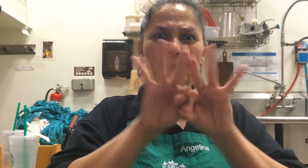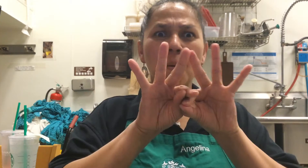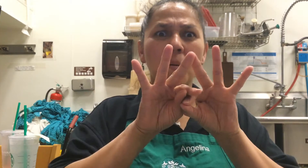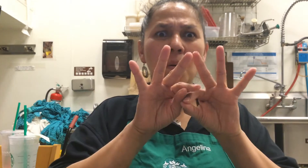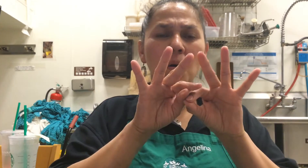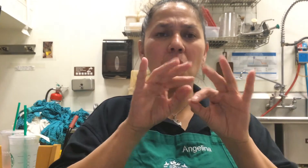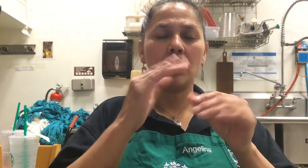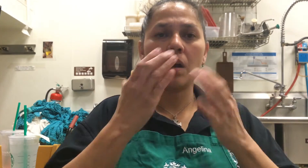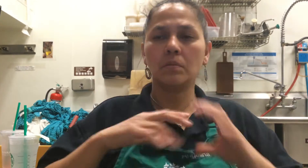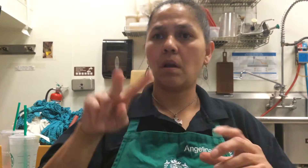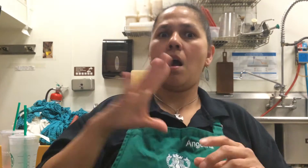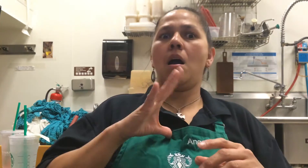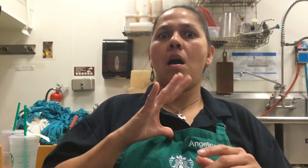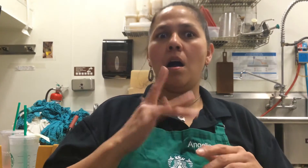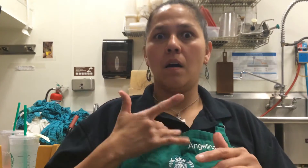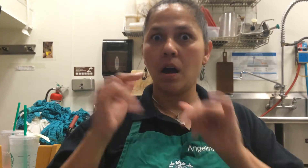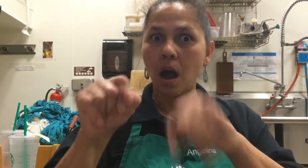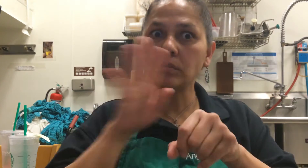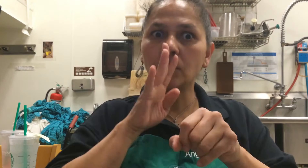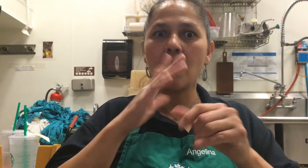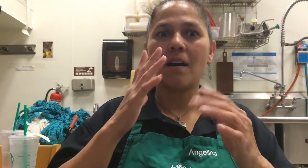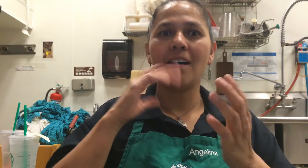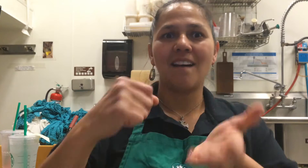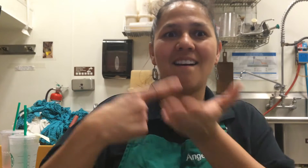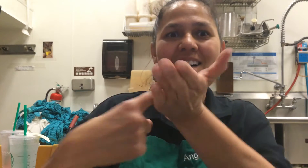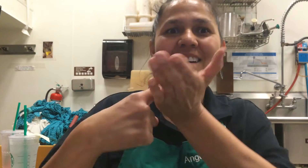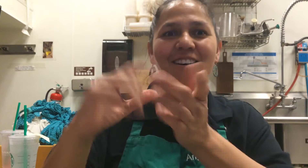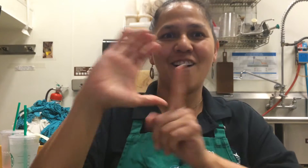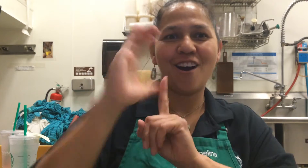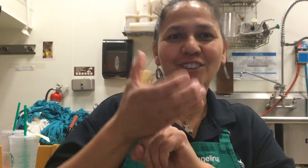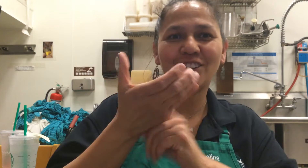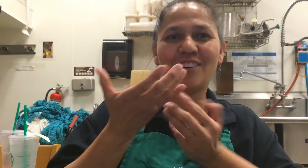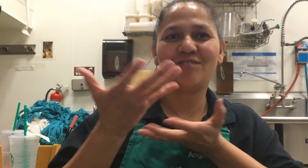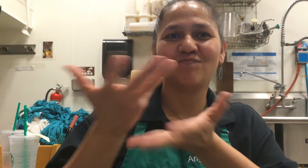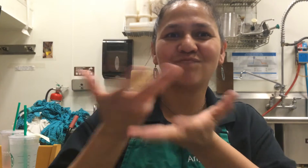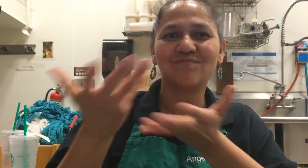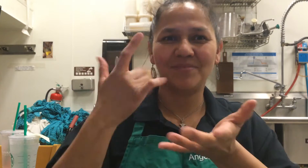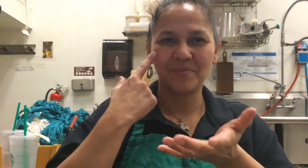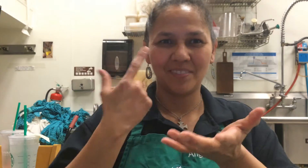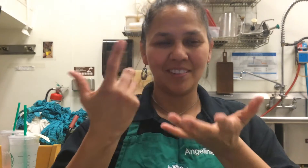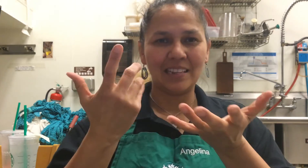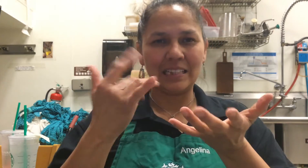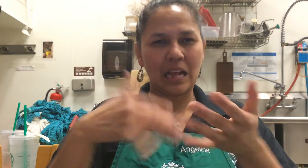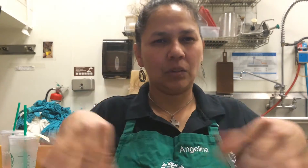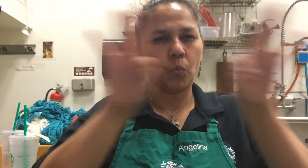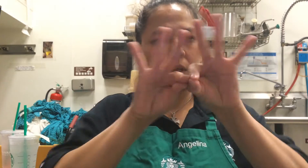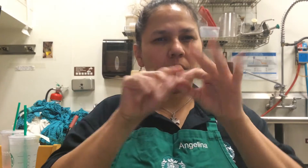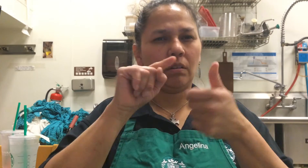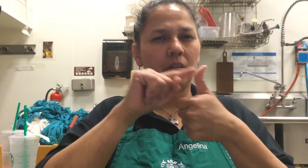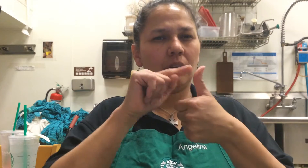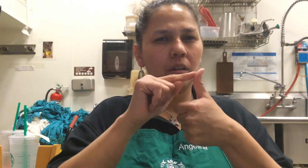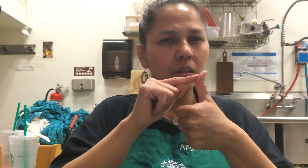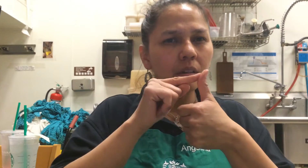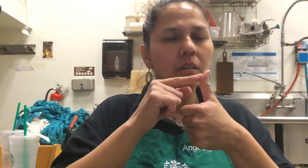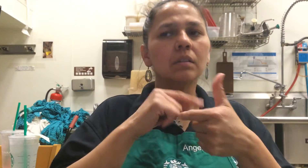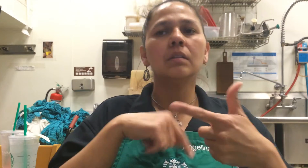It would create a comfort zone for customers to share cultures and languages and connect with us. That's really important!